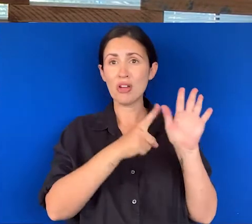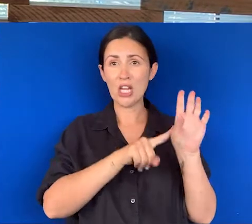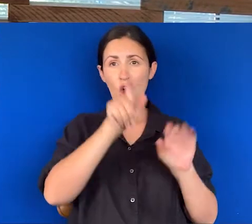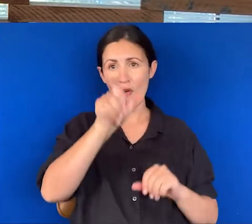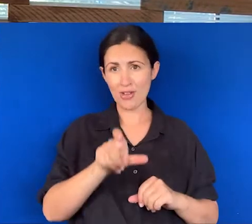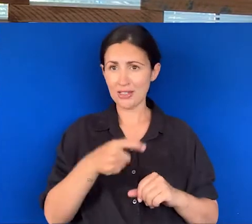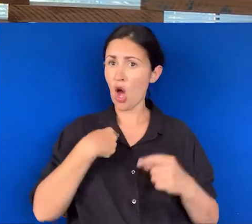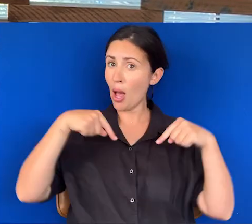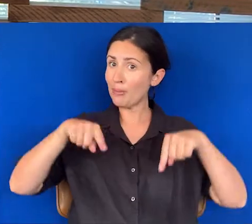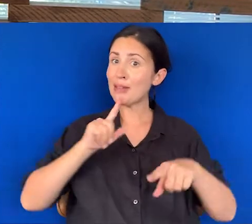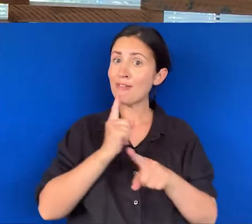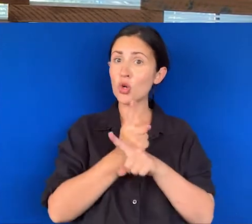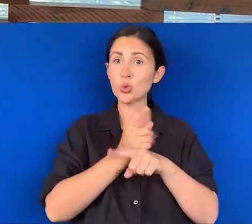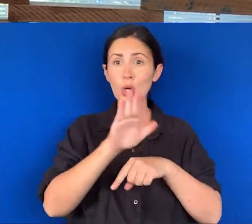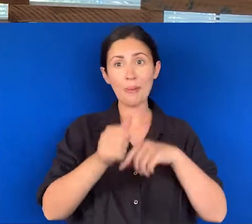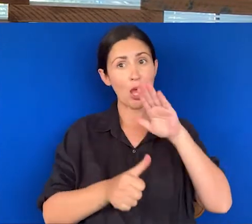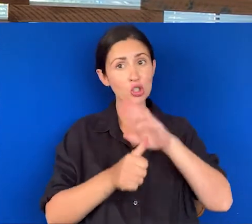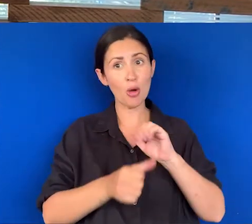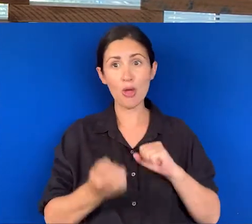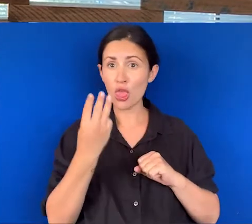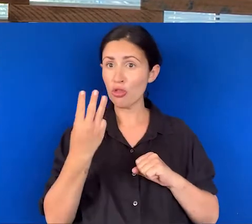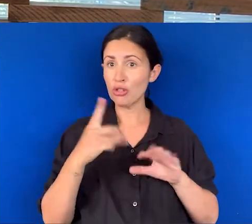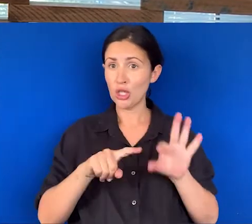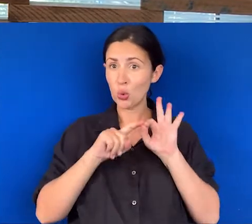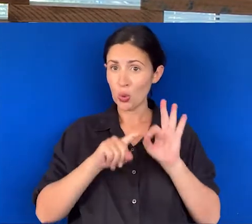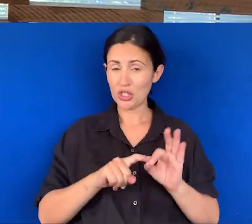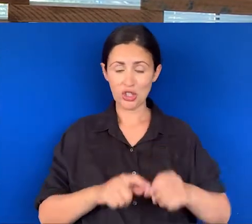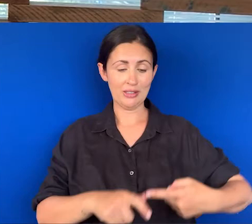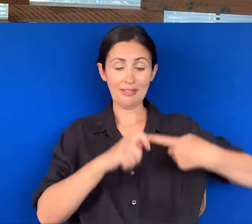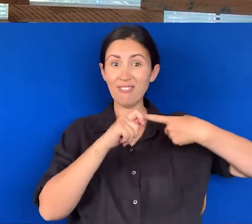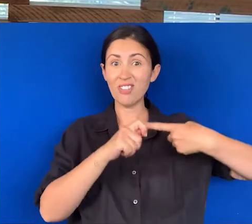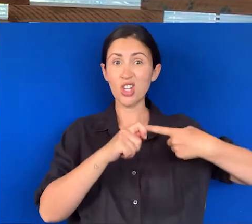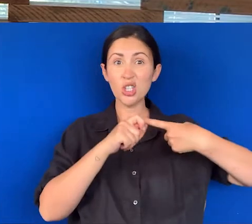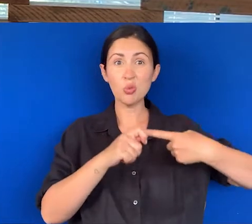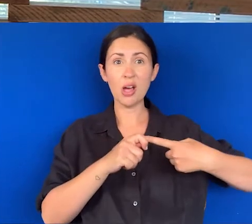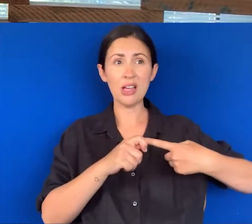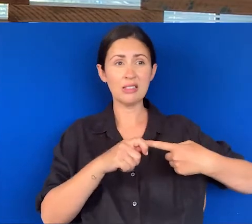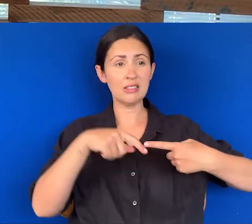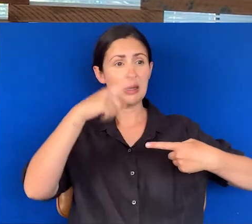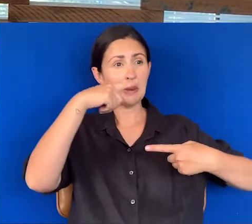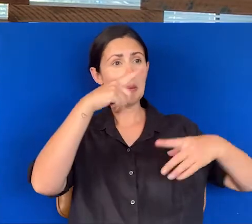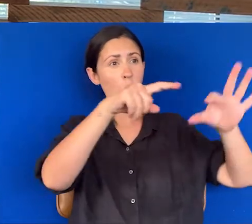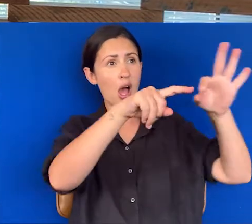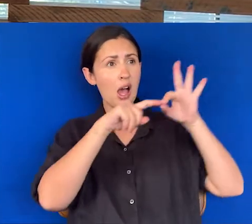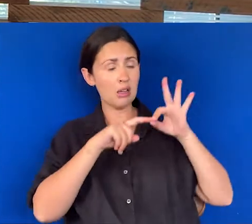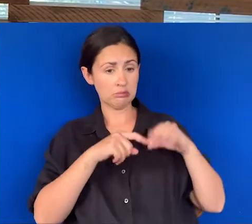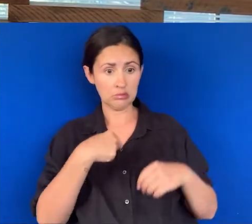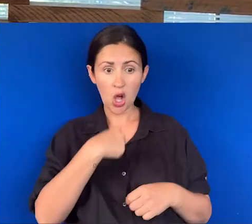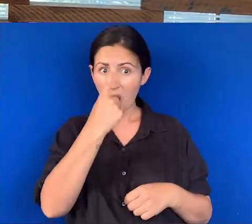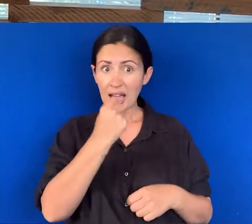So, we got a number of questions, and I'm going to start this morning with, "How likely is it that I will get COVID more than once?"